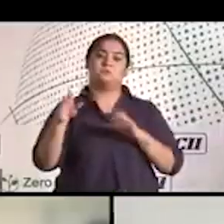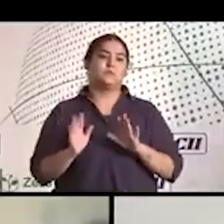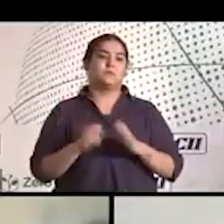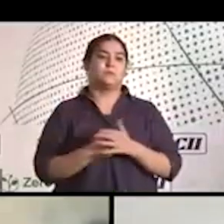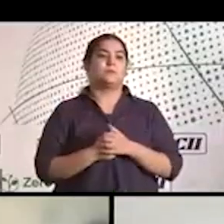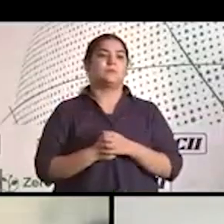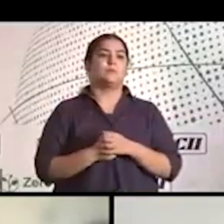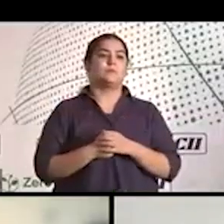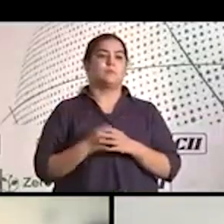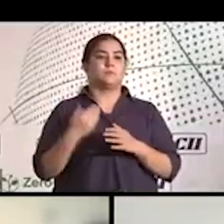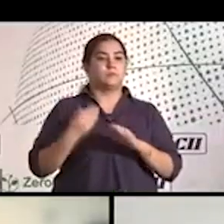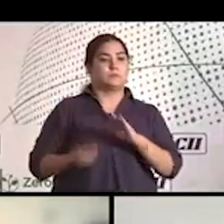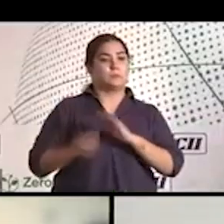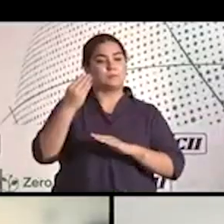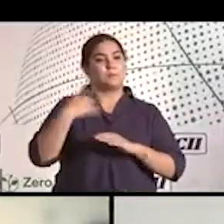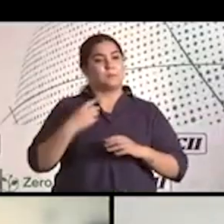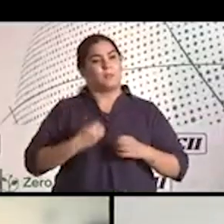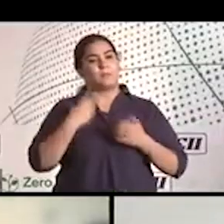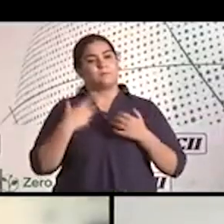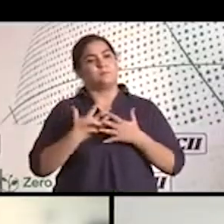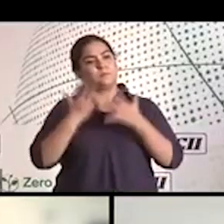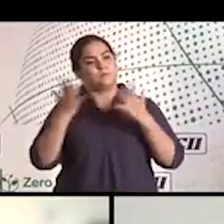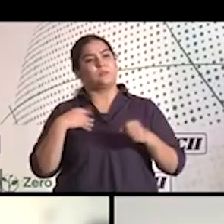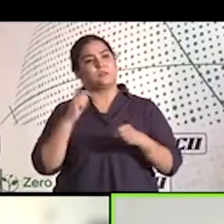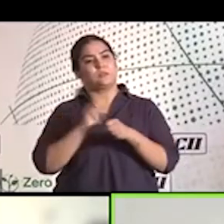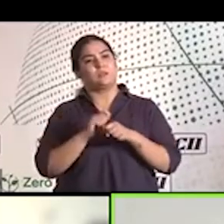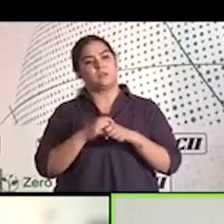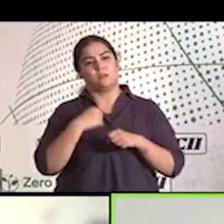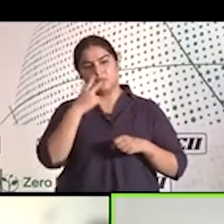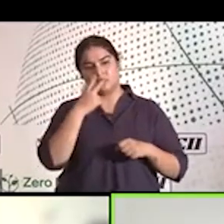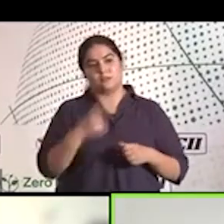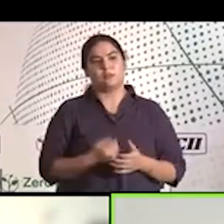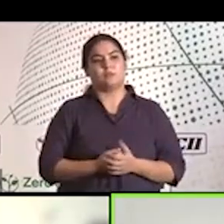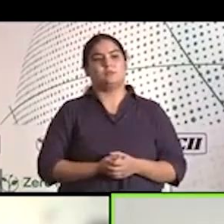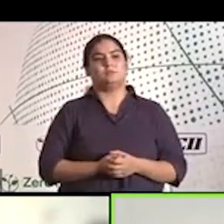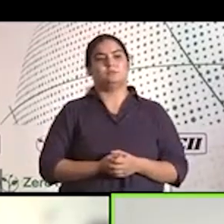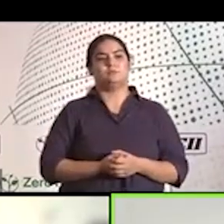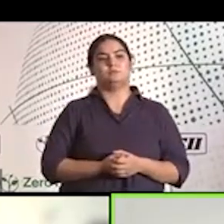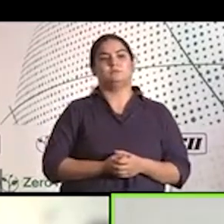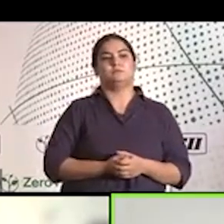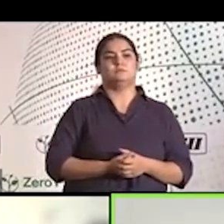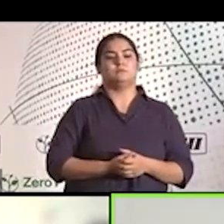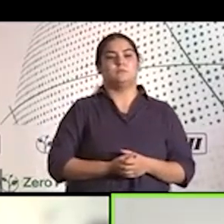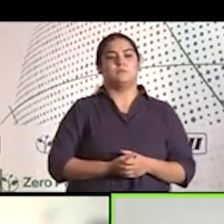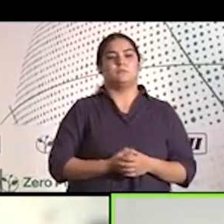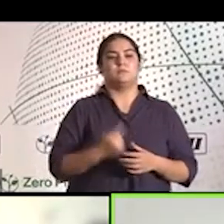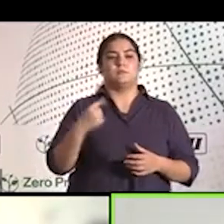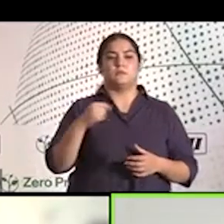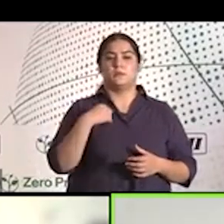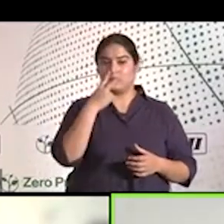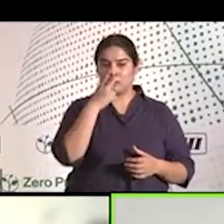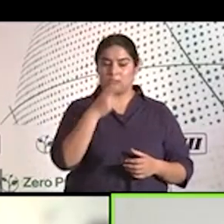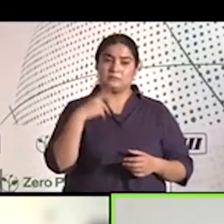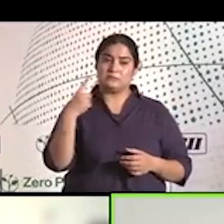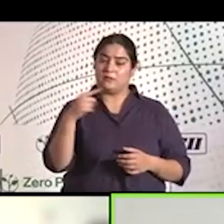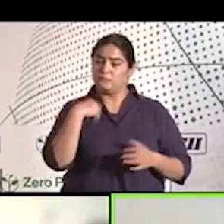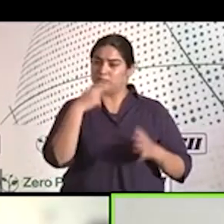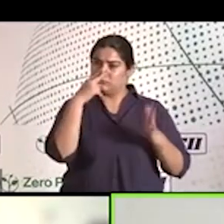So I'm excited to be here on the panel today. Thank you, Daniel. So thank you so much, all the panel members for that.